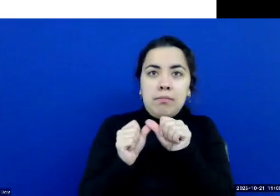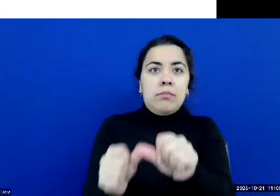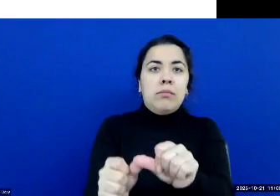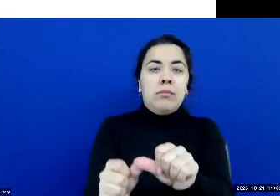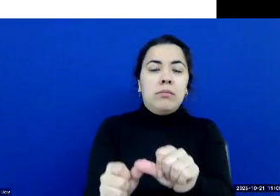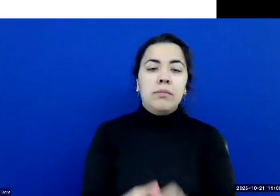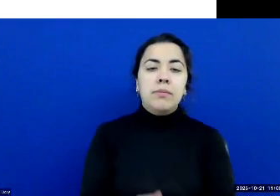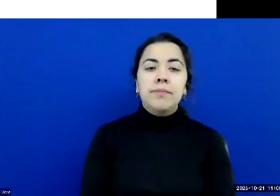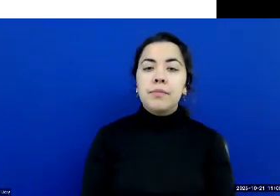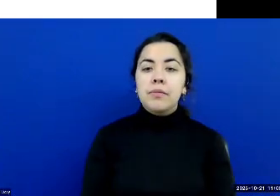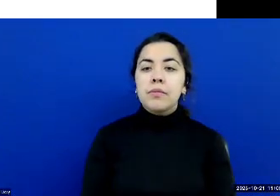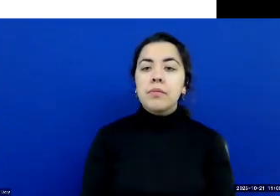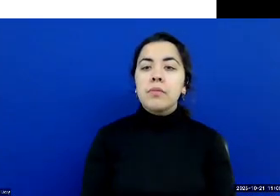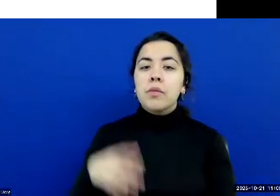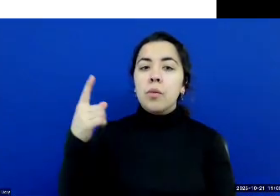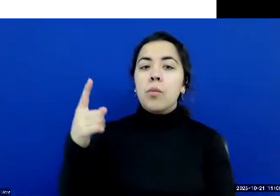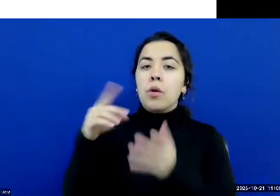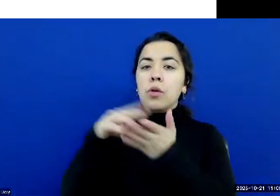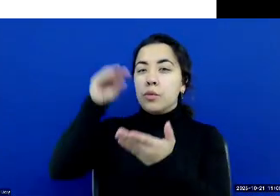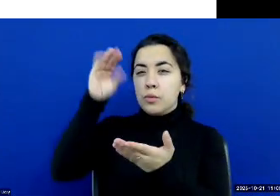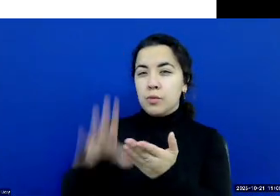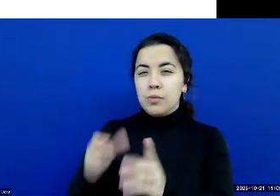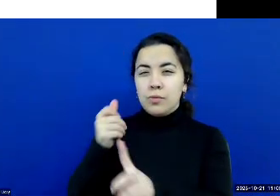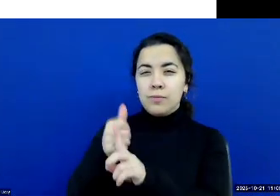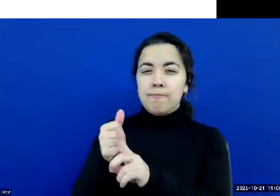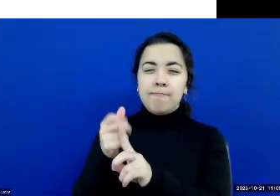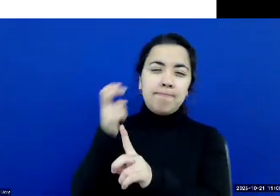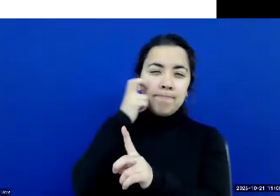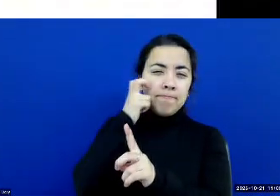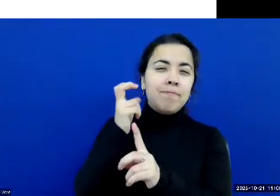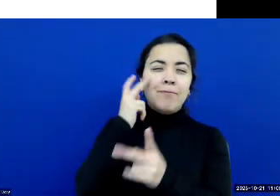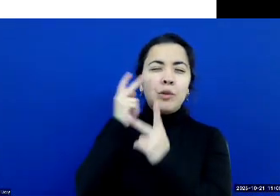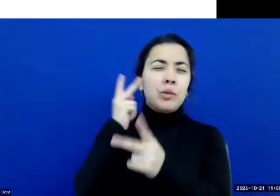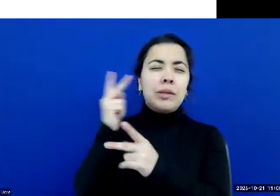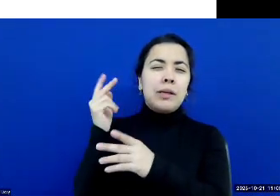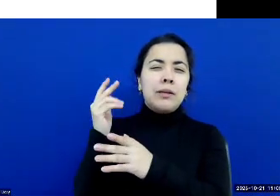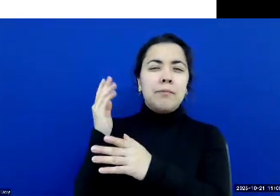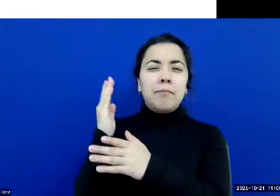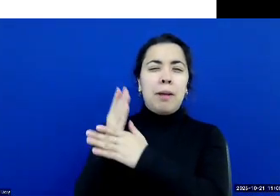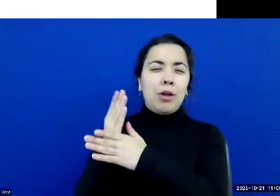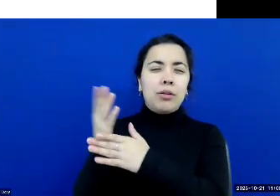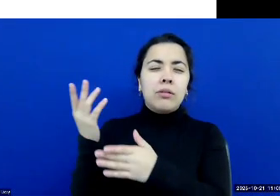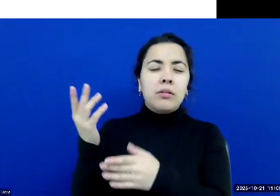Kathleen DeForest: I heard a story about a visually impaired student who attended my institution a number of years ago.